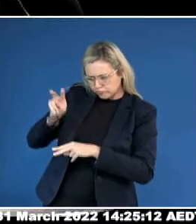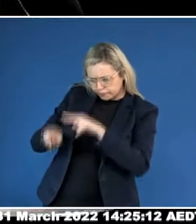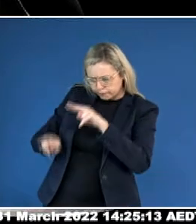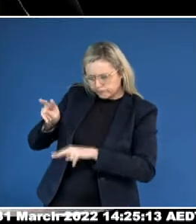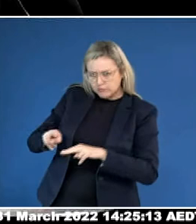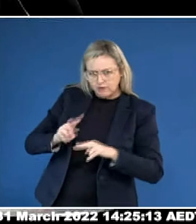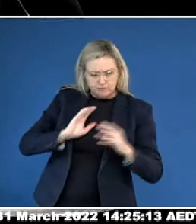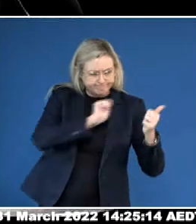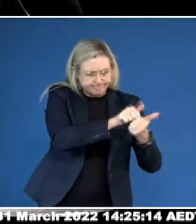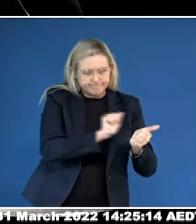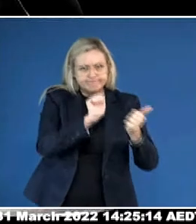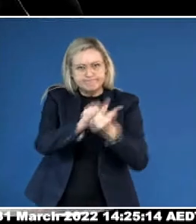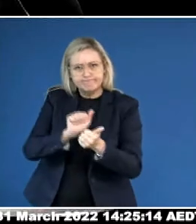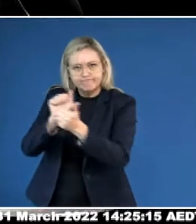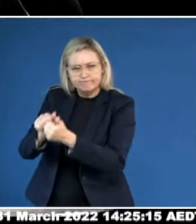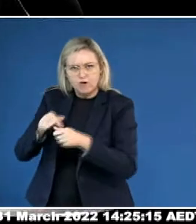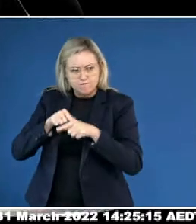is an expectation that they are to be implemented.